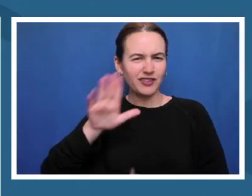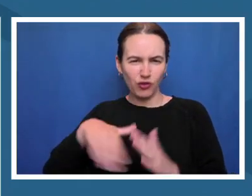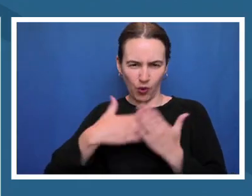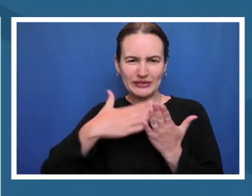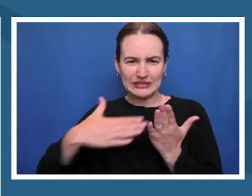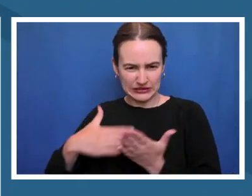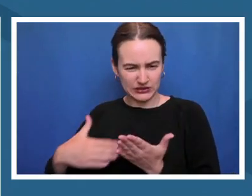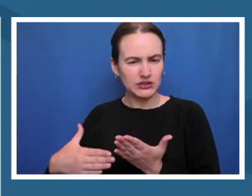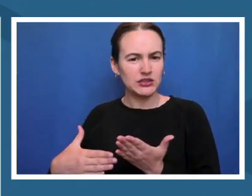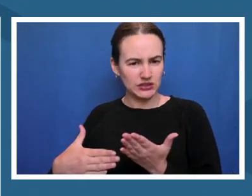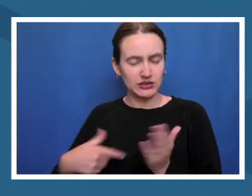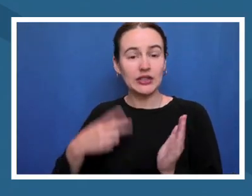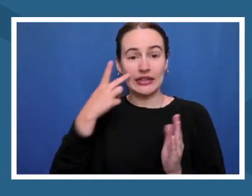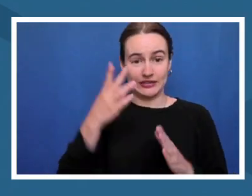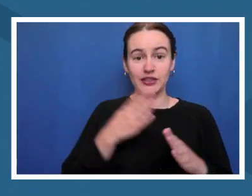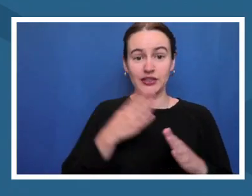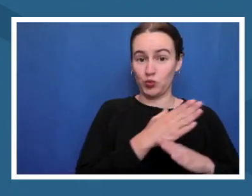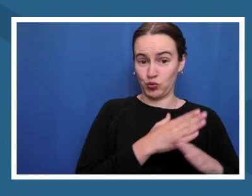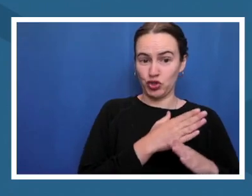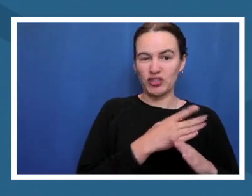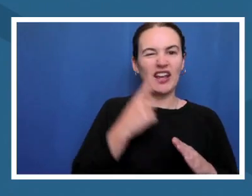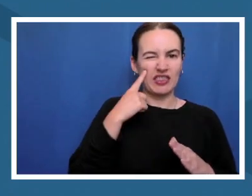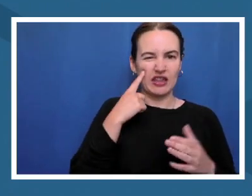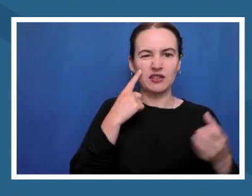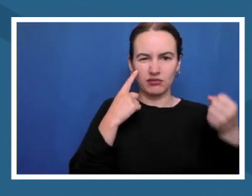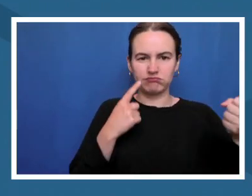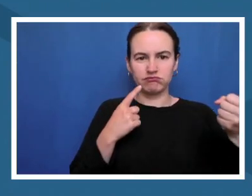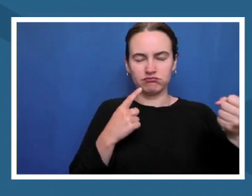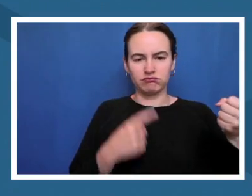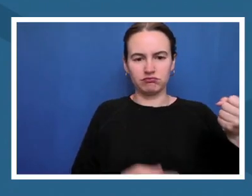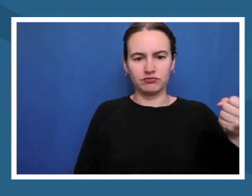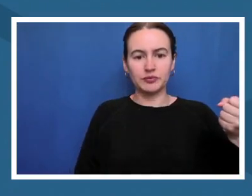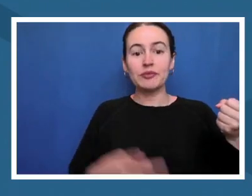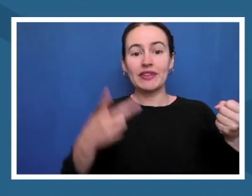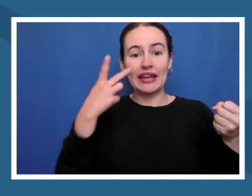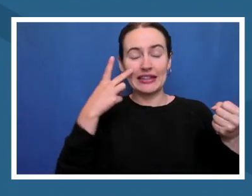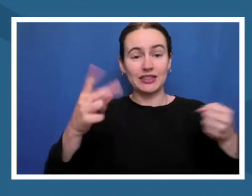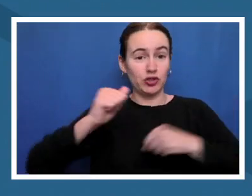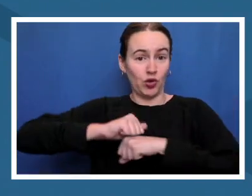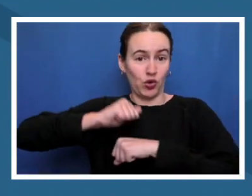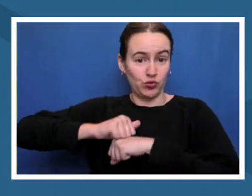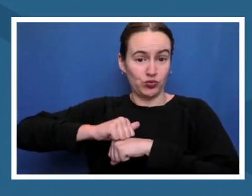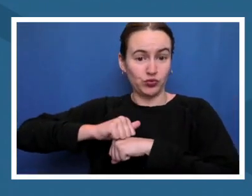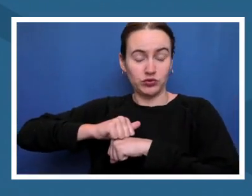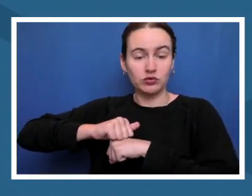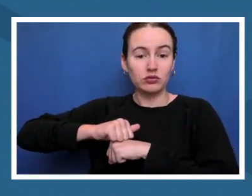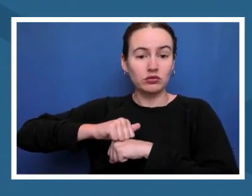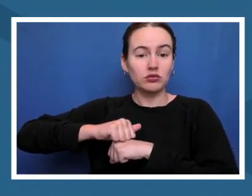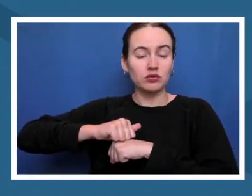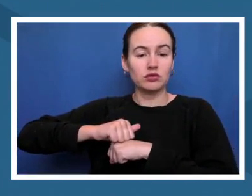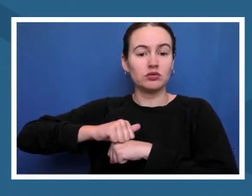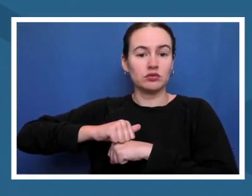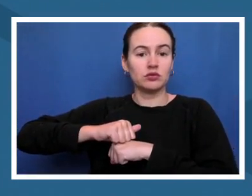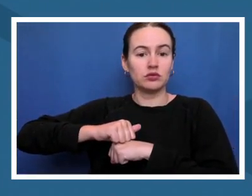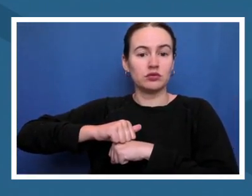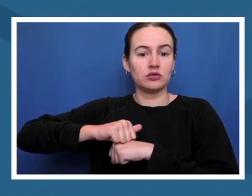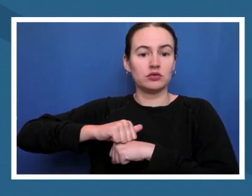the wood that i think it's a handle i think you see the stone